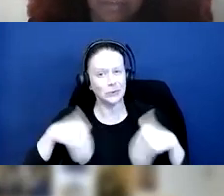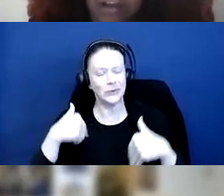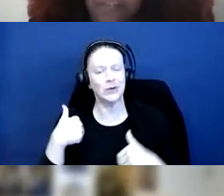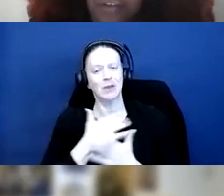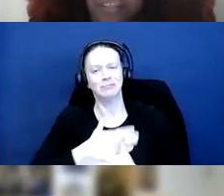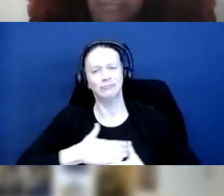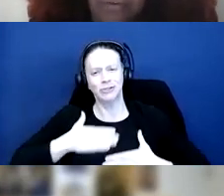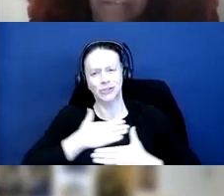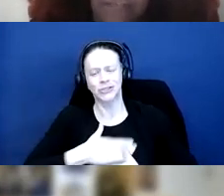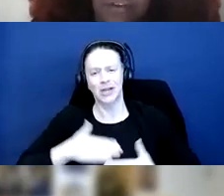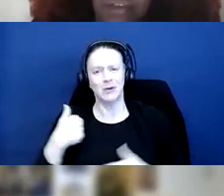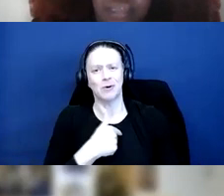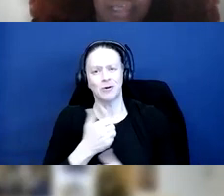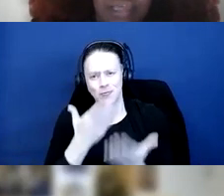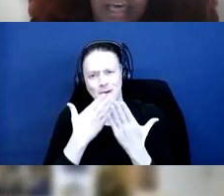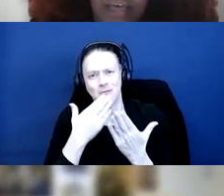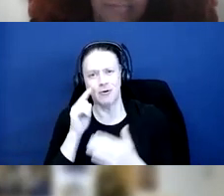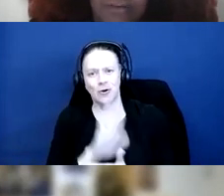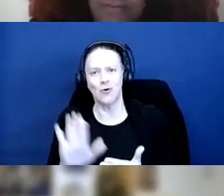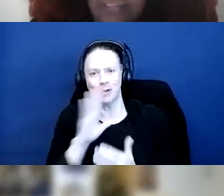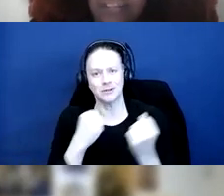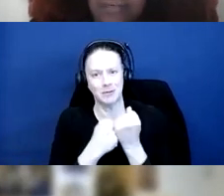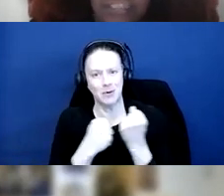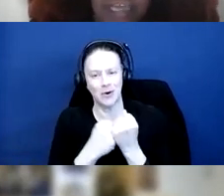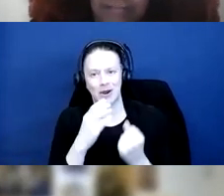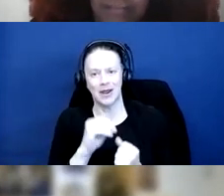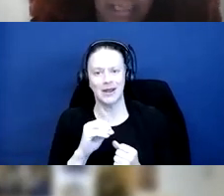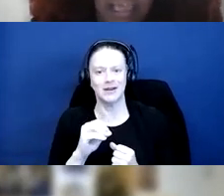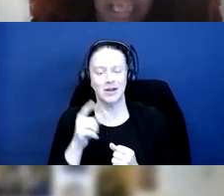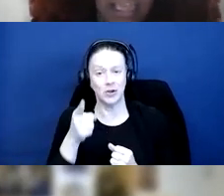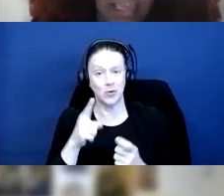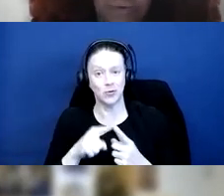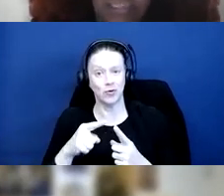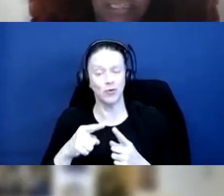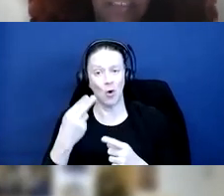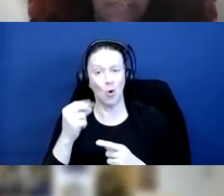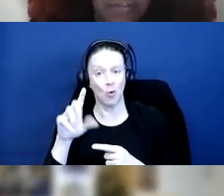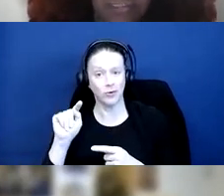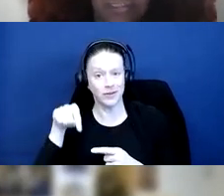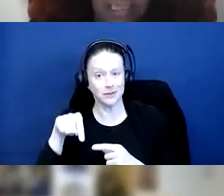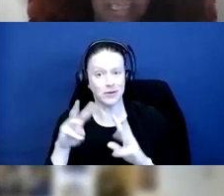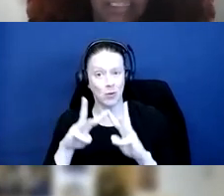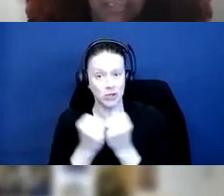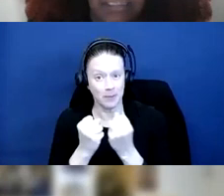we are for your support and for you to host this workshop. And I want to give folks the space